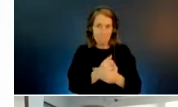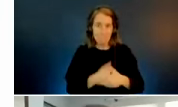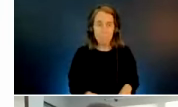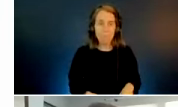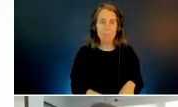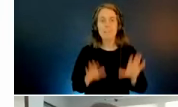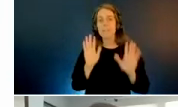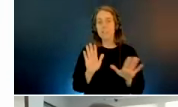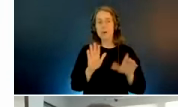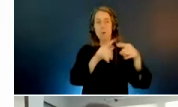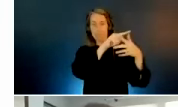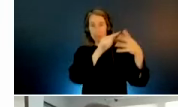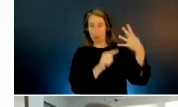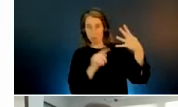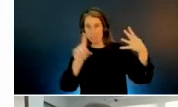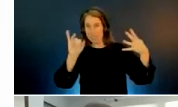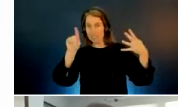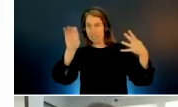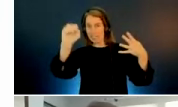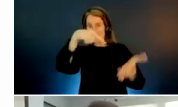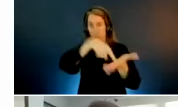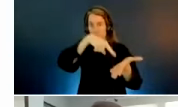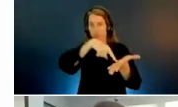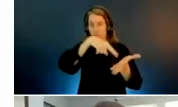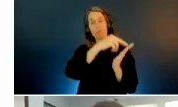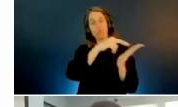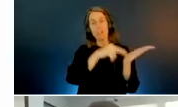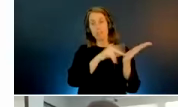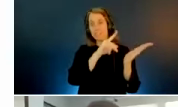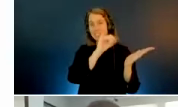really no negotiation about registration dates you know if you wait till the 17th we can't say